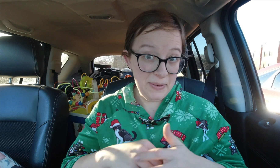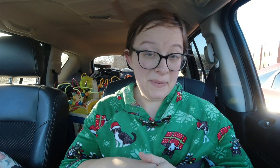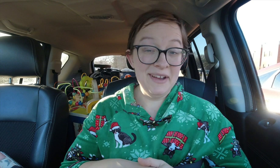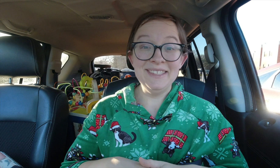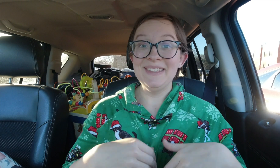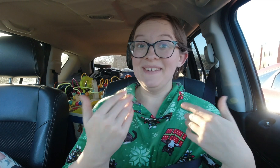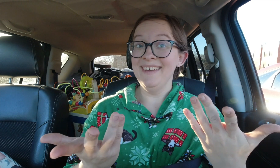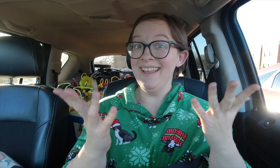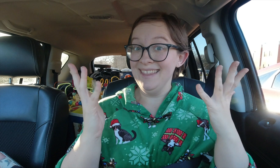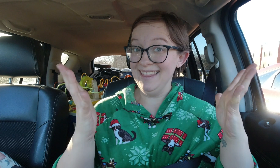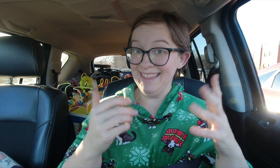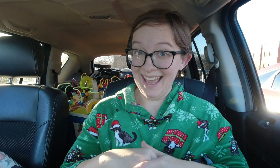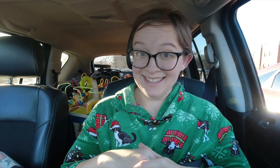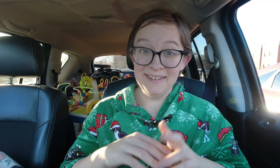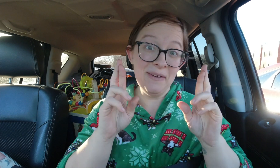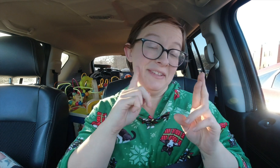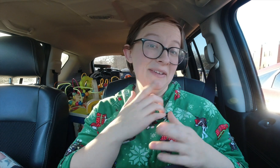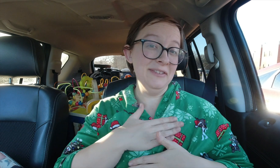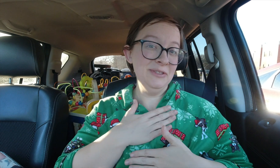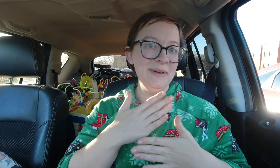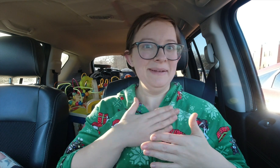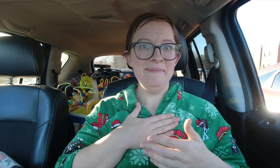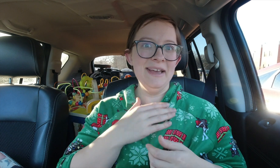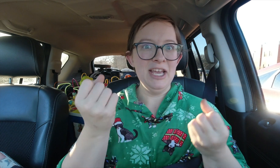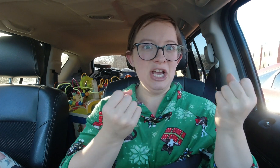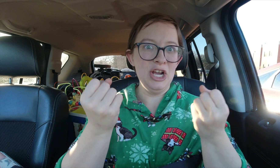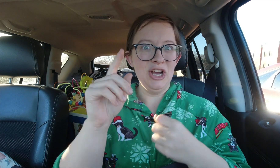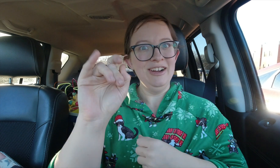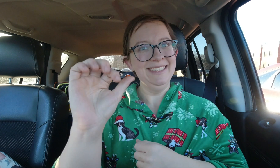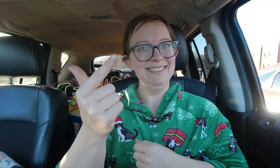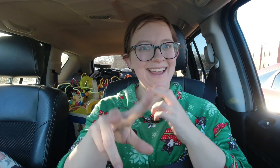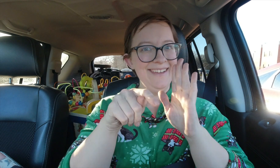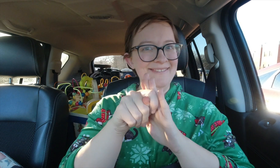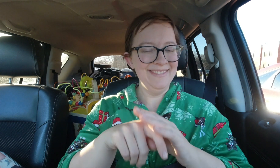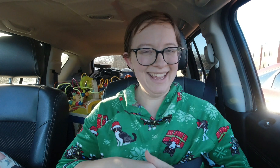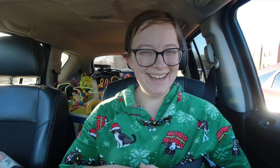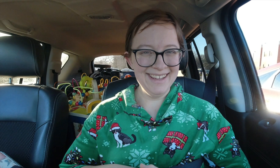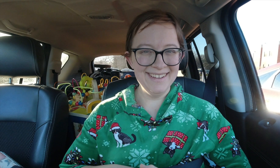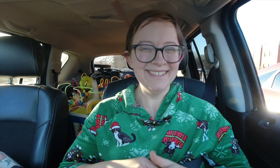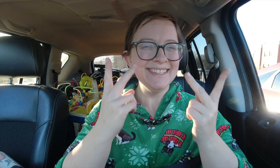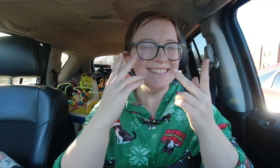Leave a comment down below if you want that and I think that's it! Hopefully you enjoyed the video of my little car tag video